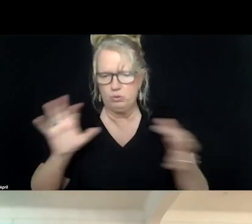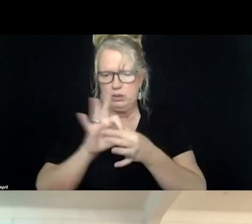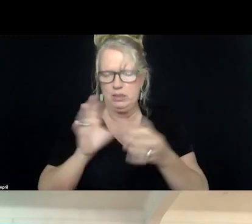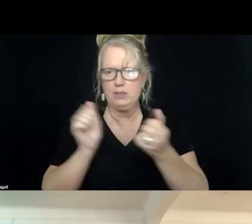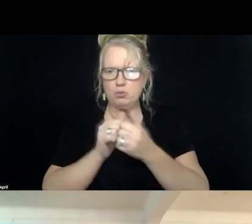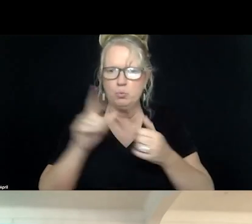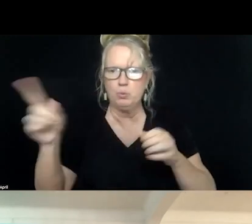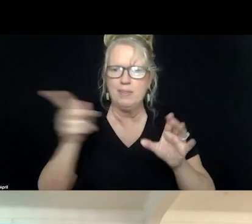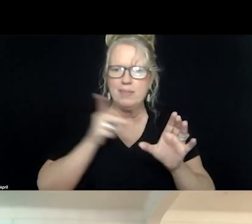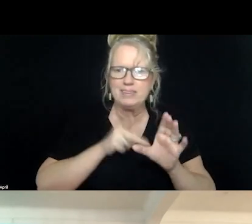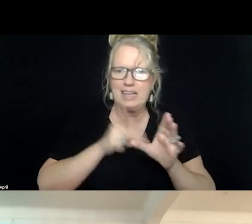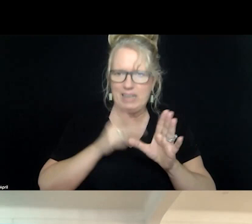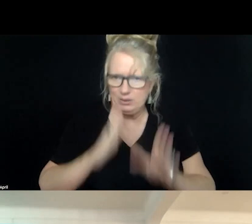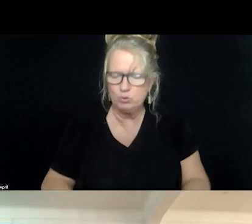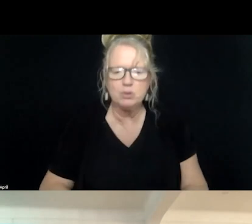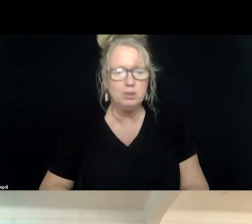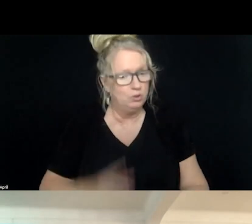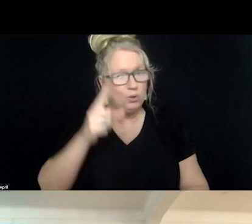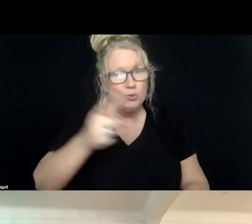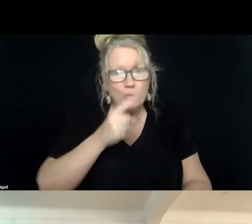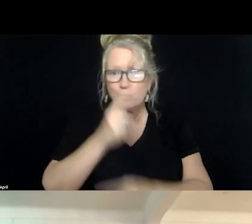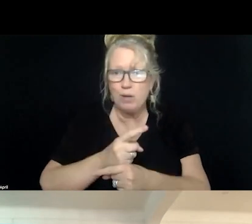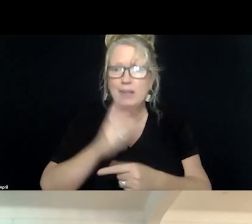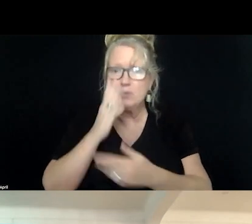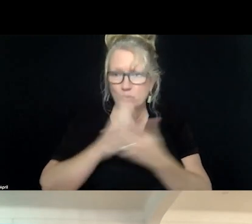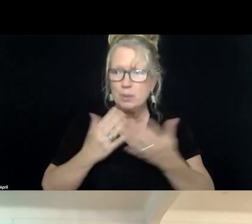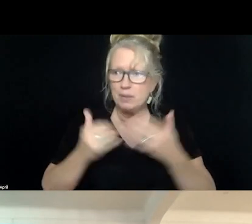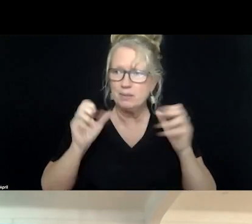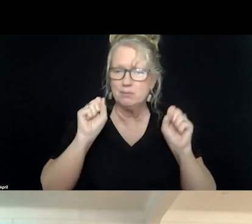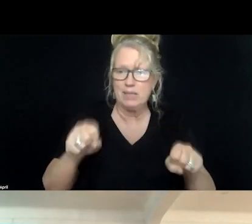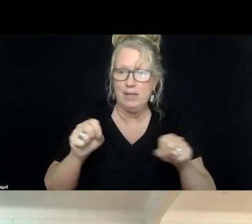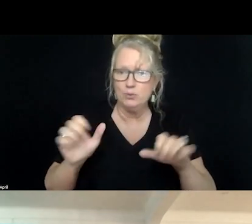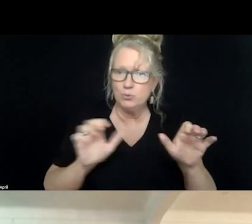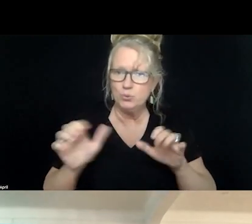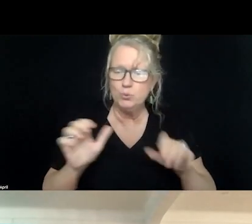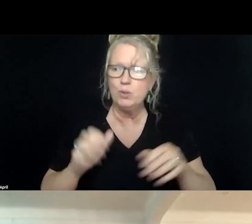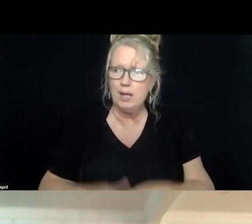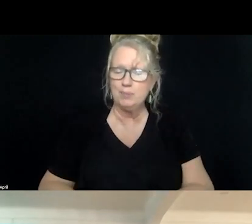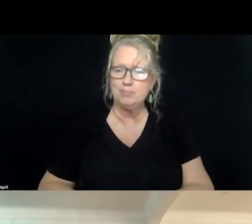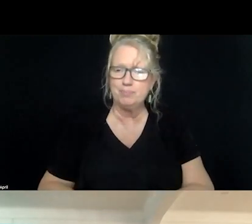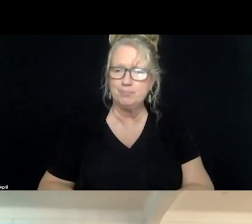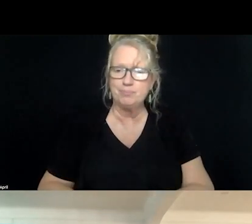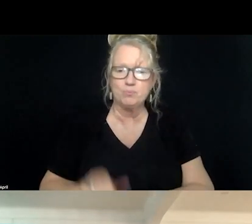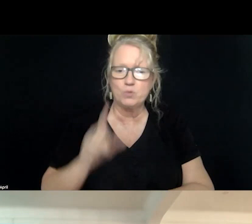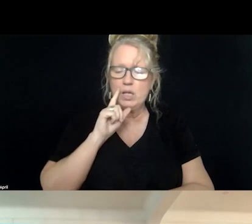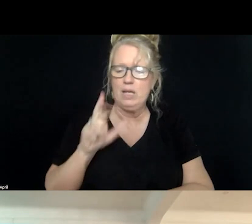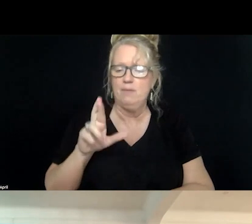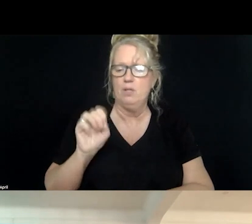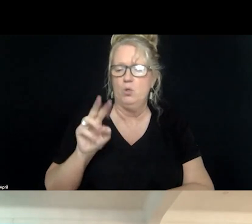YOU ARE RIGHT. THERE ARE THINGS THEY CAN DO WHETHER IT IS RENEWING A PRESCRIPTION.